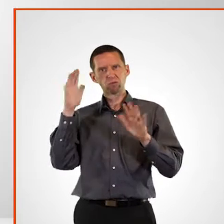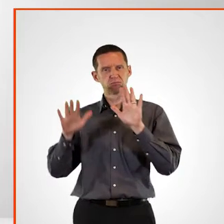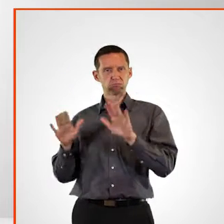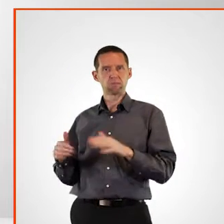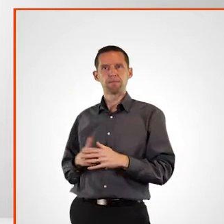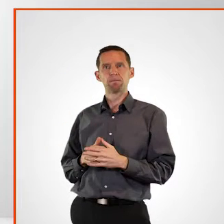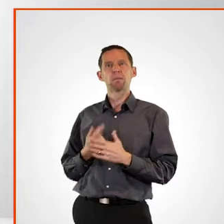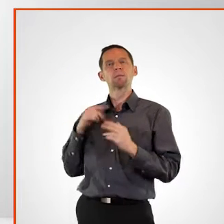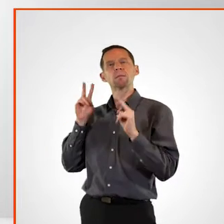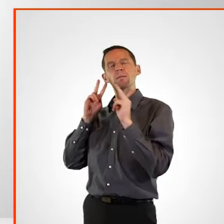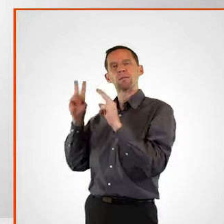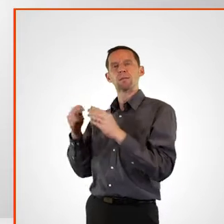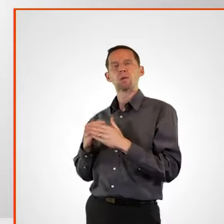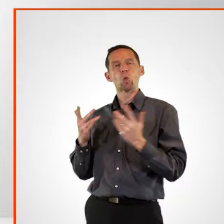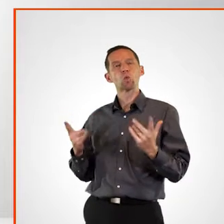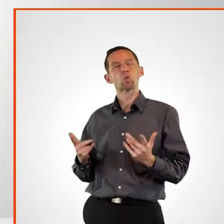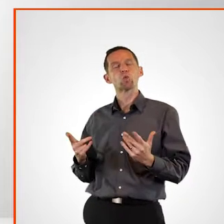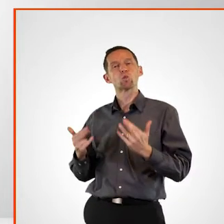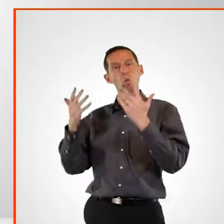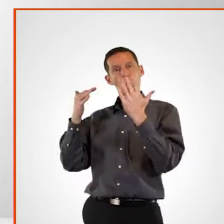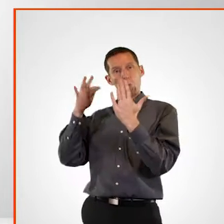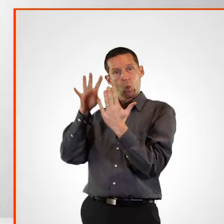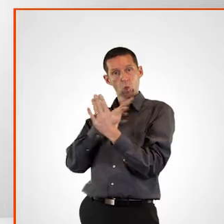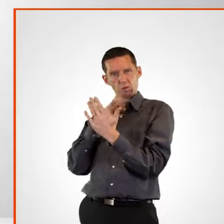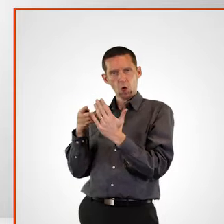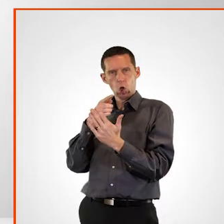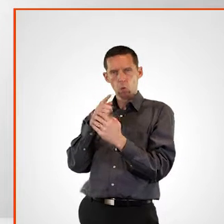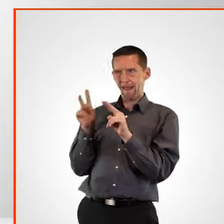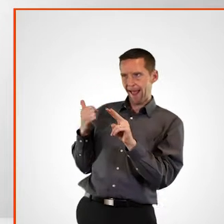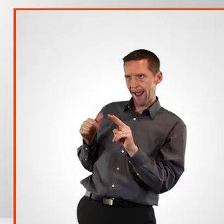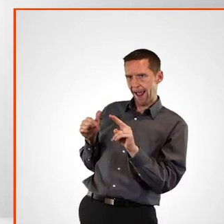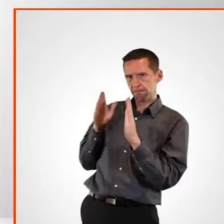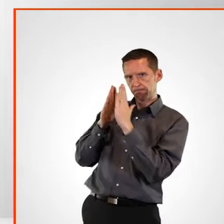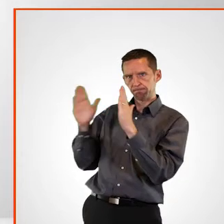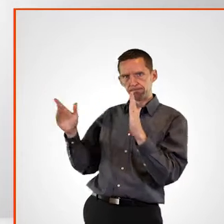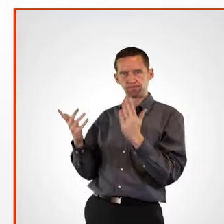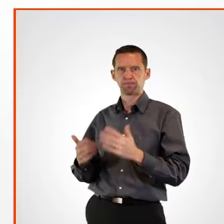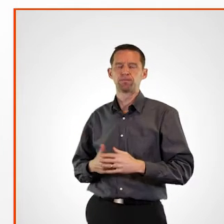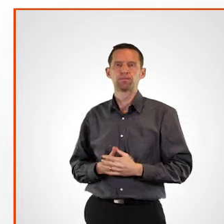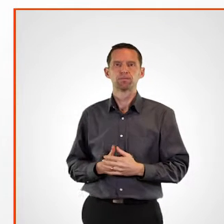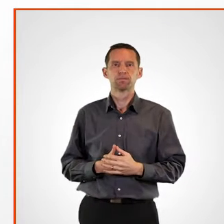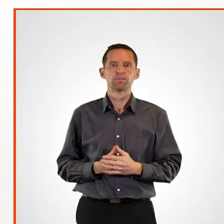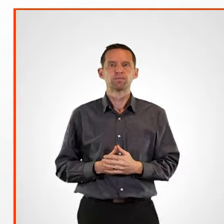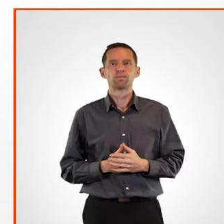So let's take a few minutes and look at some of the scores. It'll give you an idea of where these kids are at and what we might be able to expect.